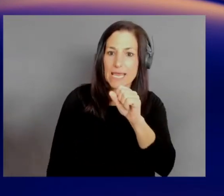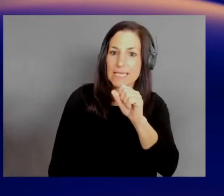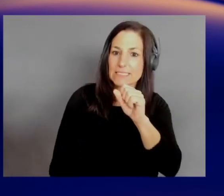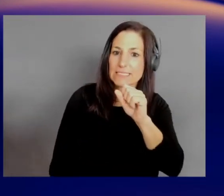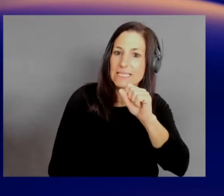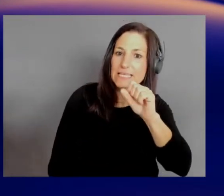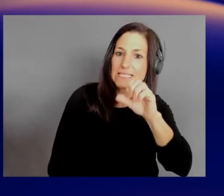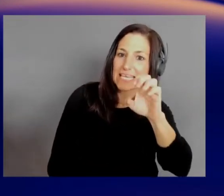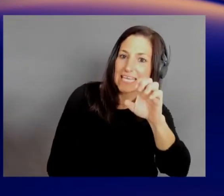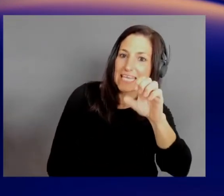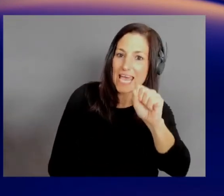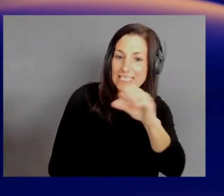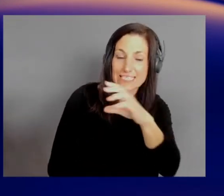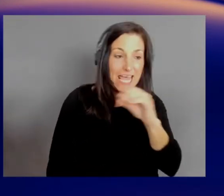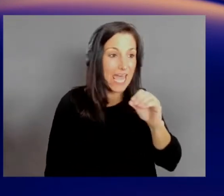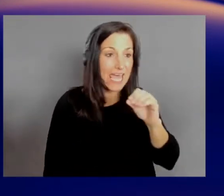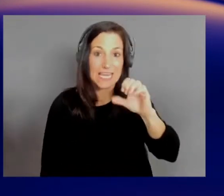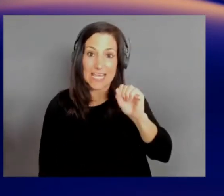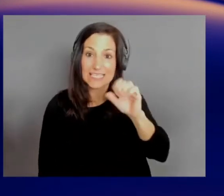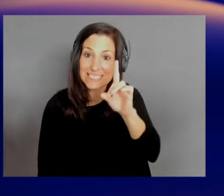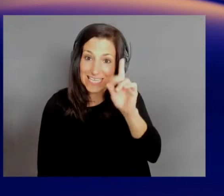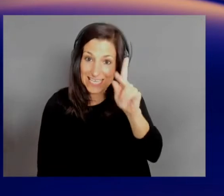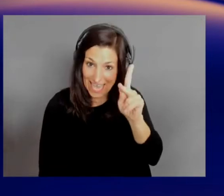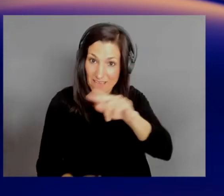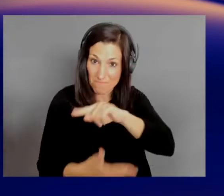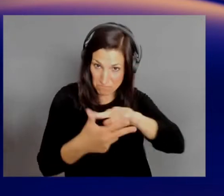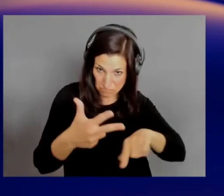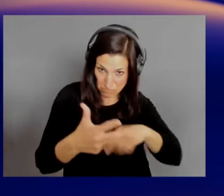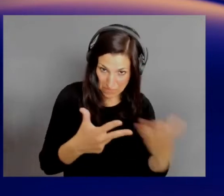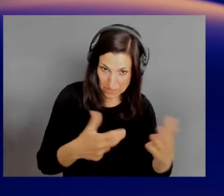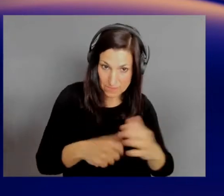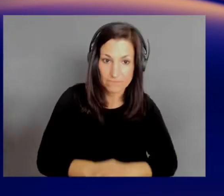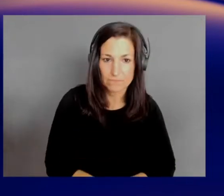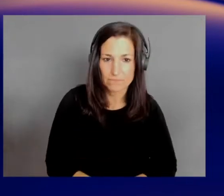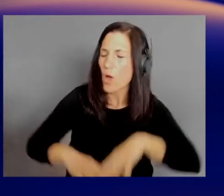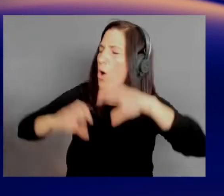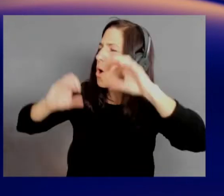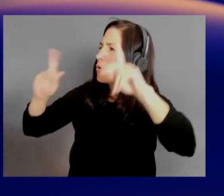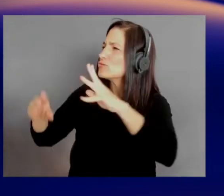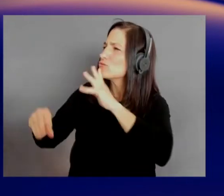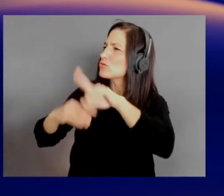So as I understand it, guys, you are here to talk about Communication Developer Services, correct? - Yep.